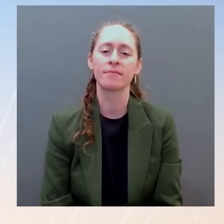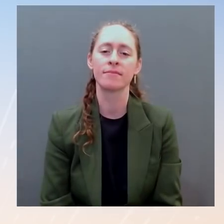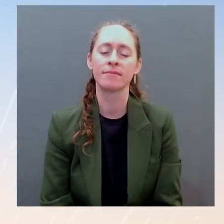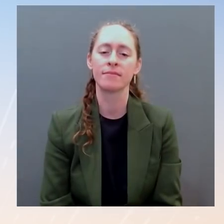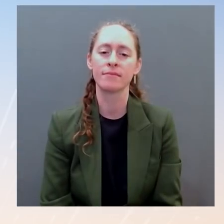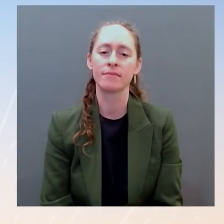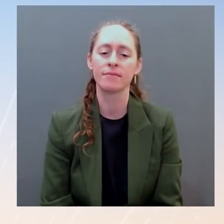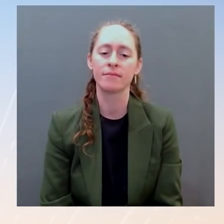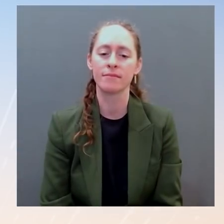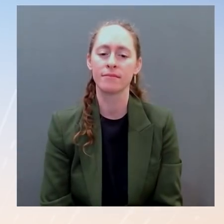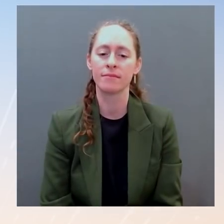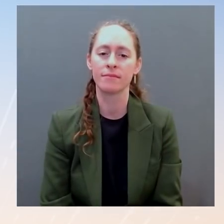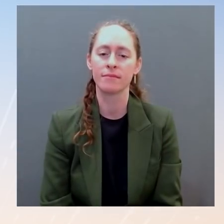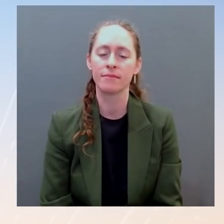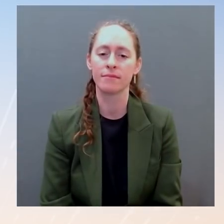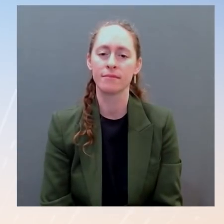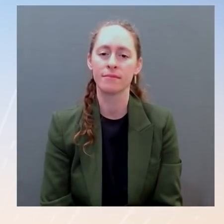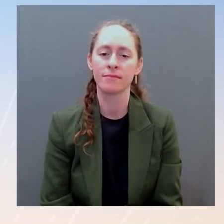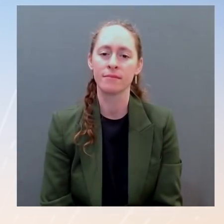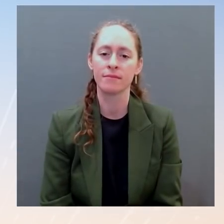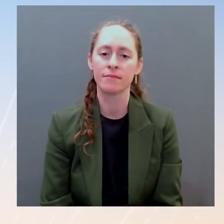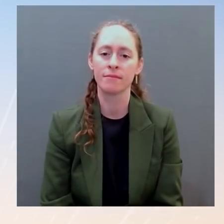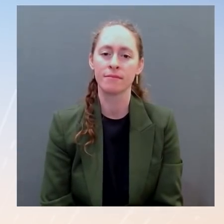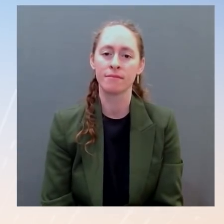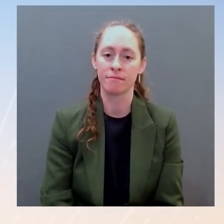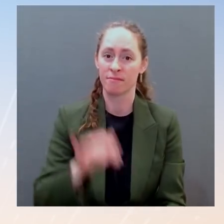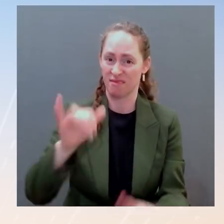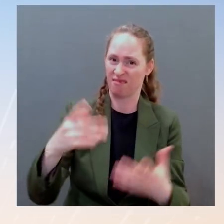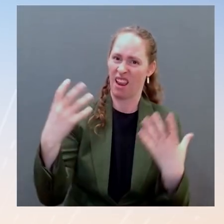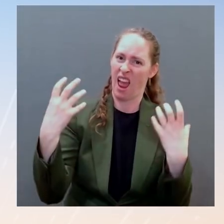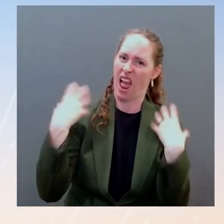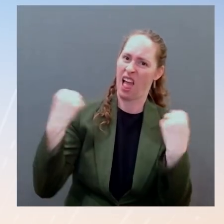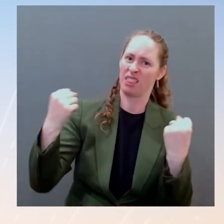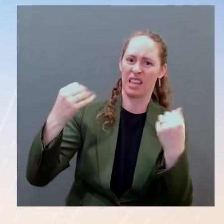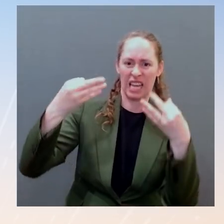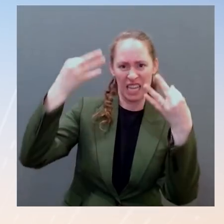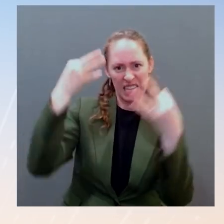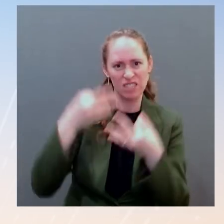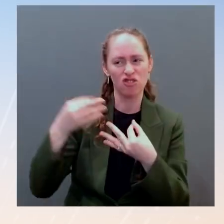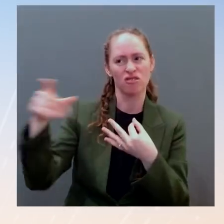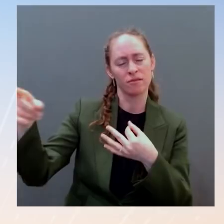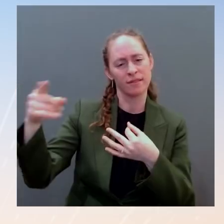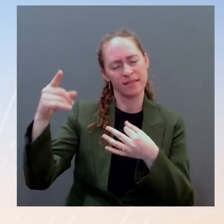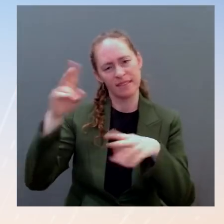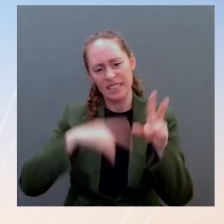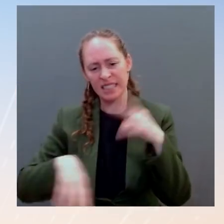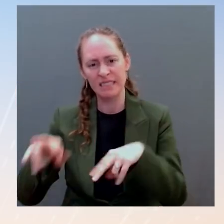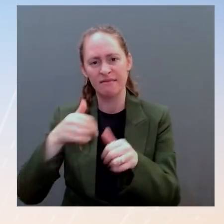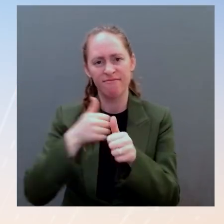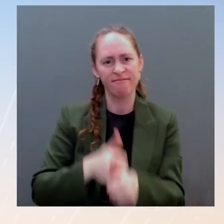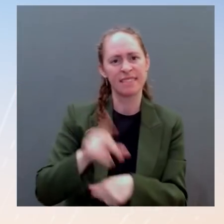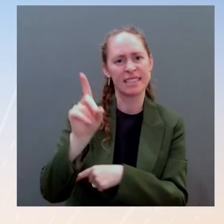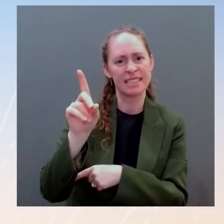they made that health decision based on data and science and the CDC decision-making. Congress would need to make any decision